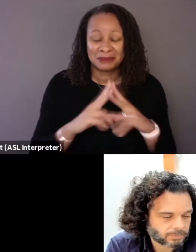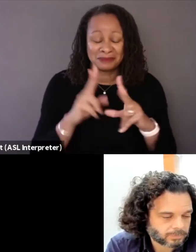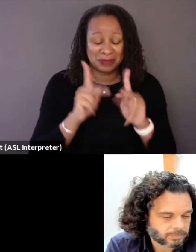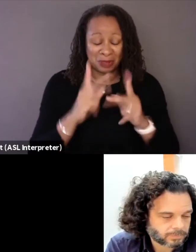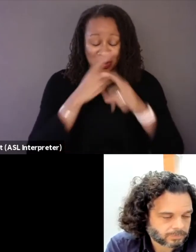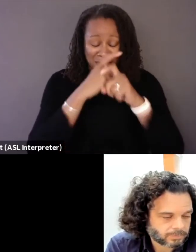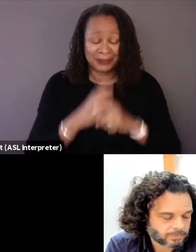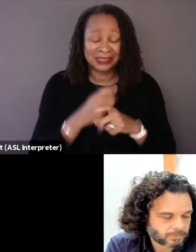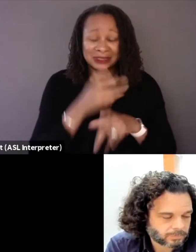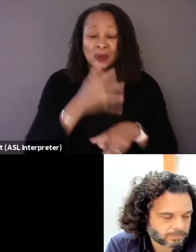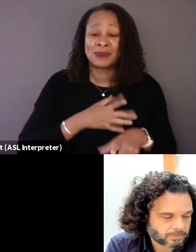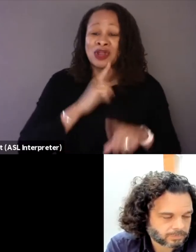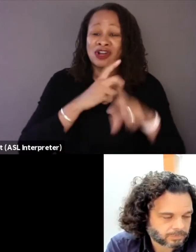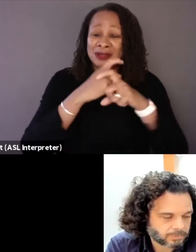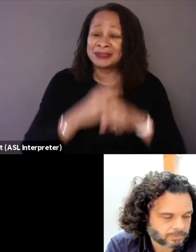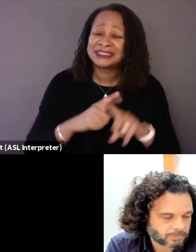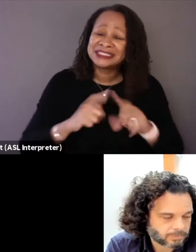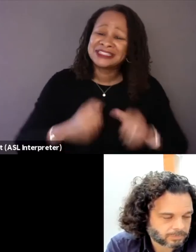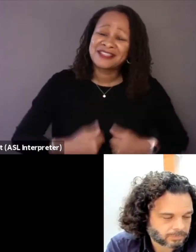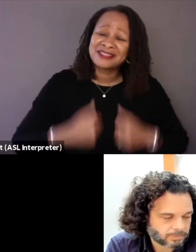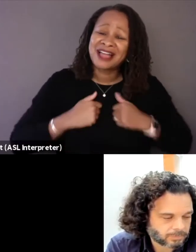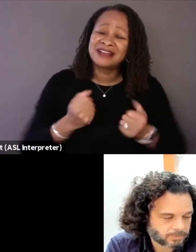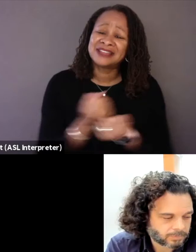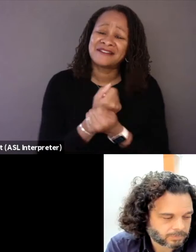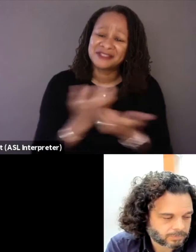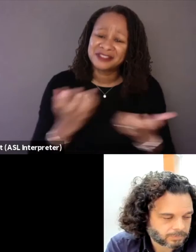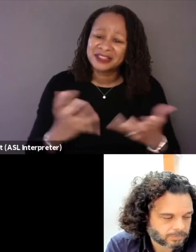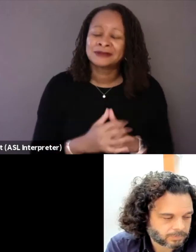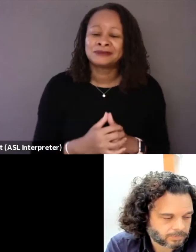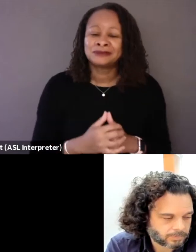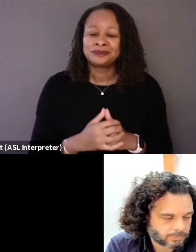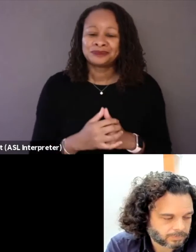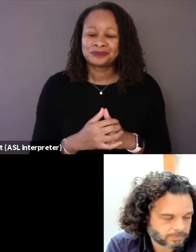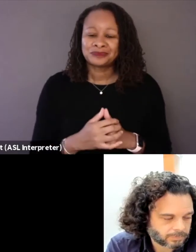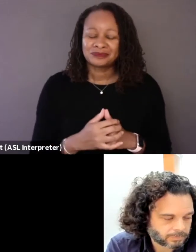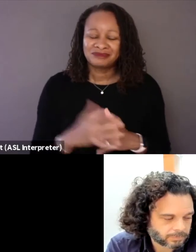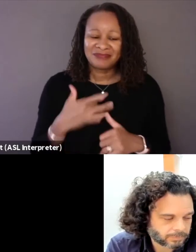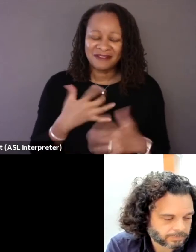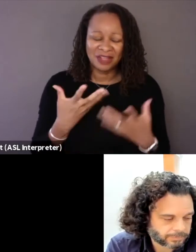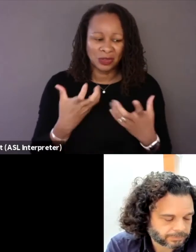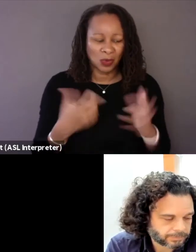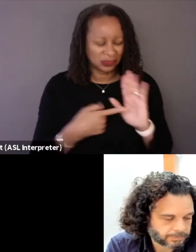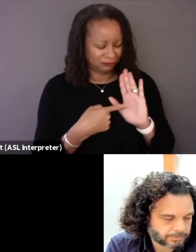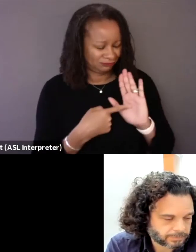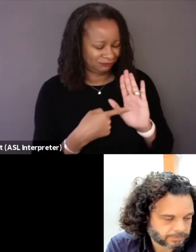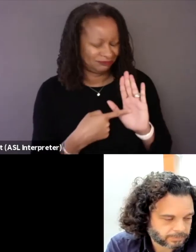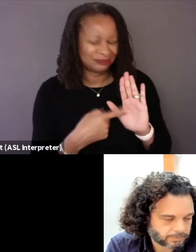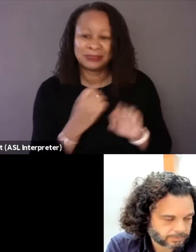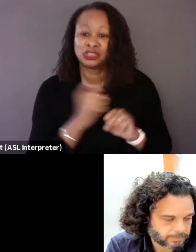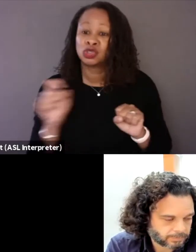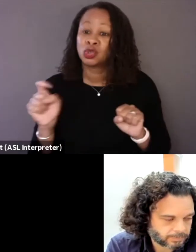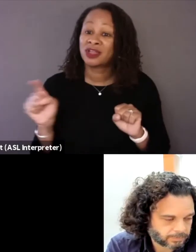You have of all these different lives and I think that's, I just felt like I wanted to come through and make sure they saw themselves on the screen.